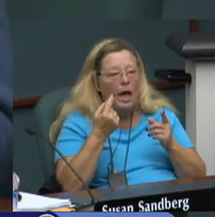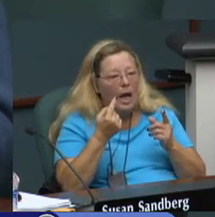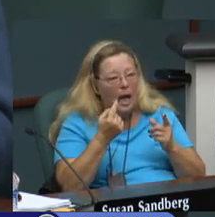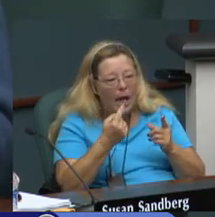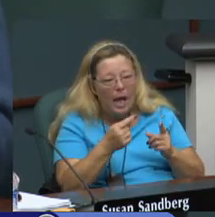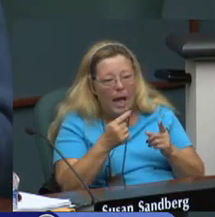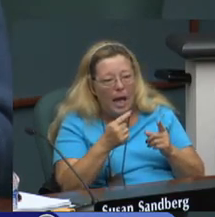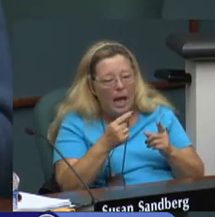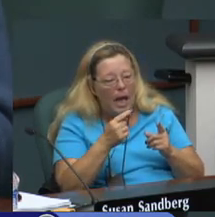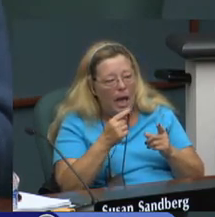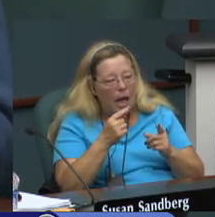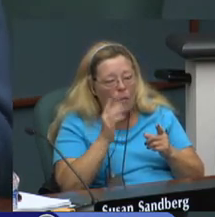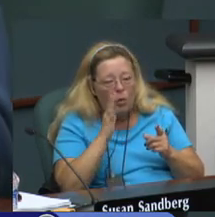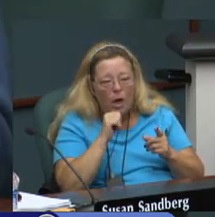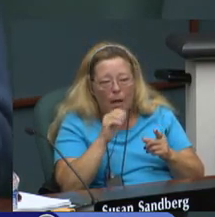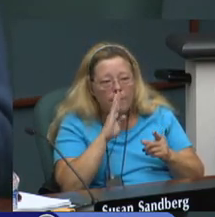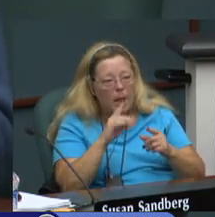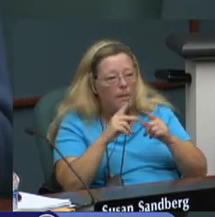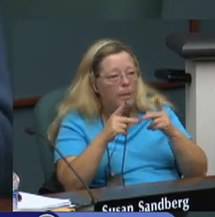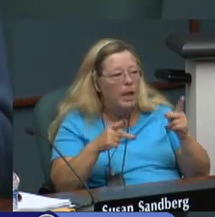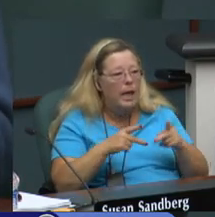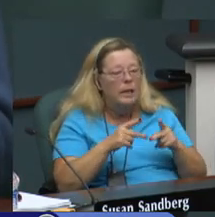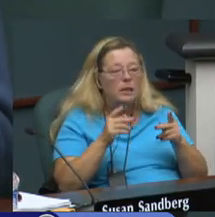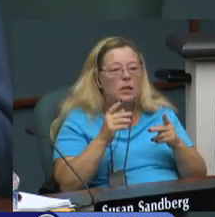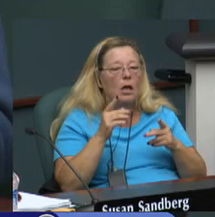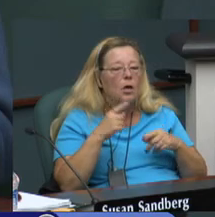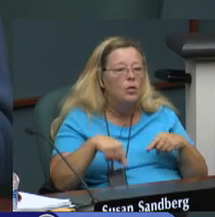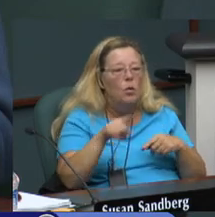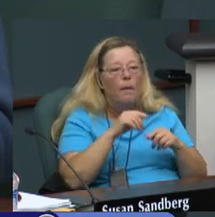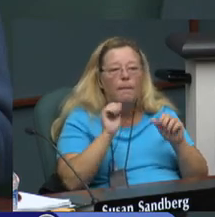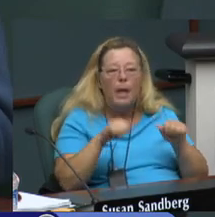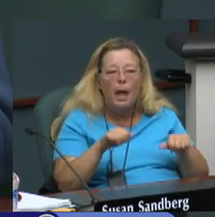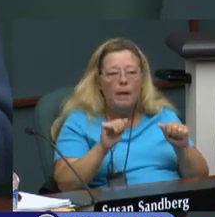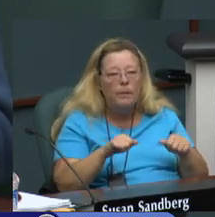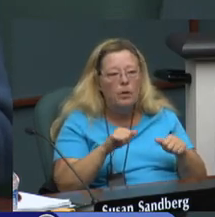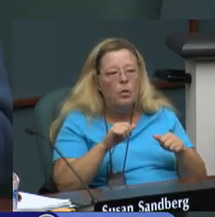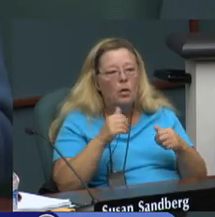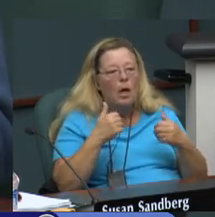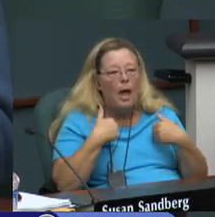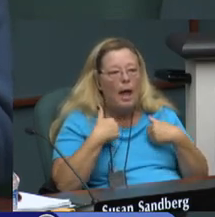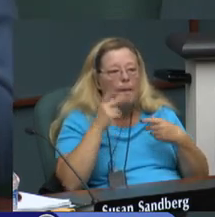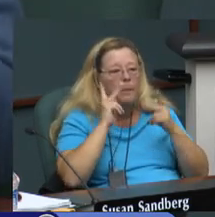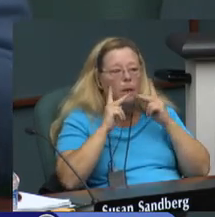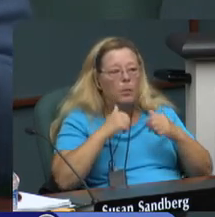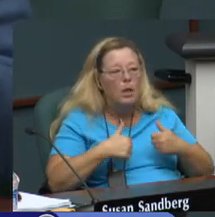place where we're going to be able to have people living people will need to